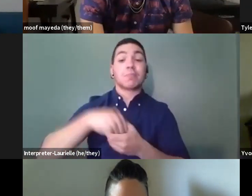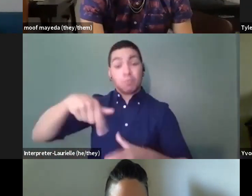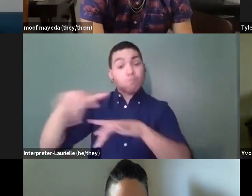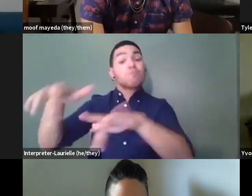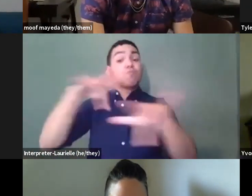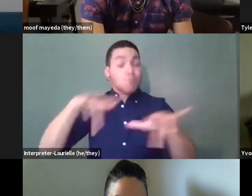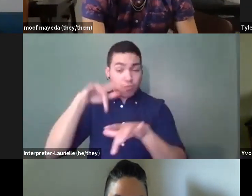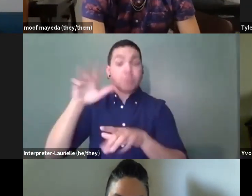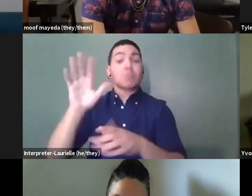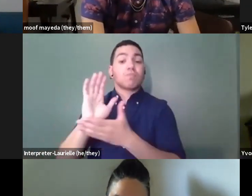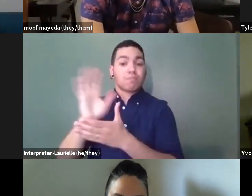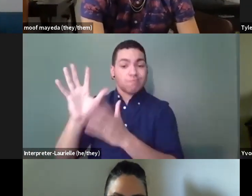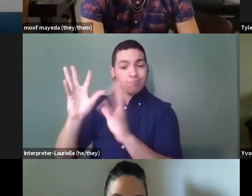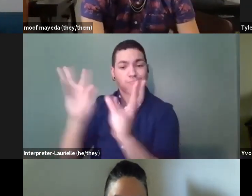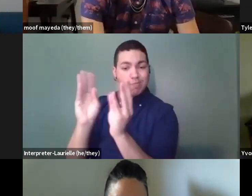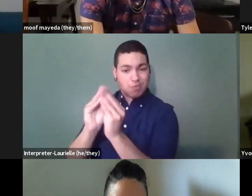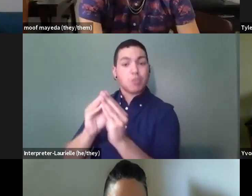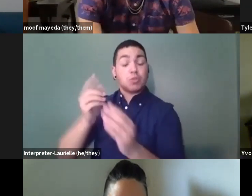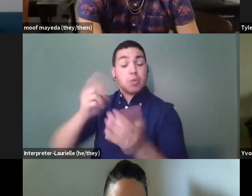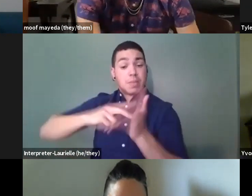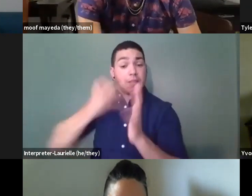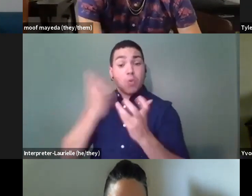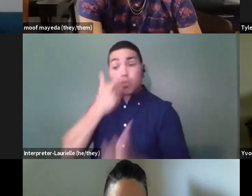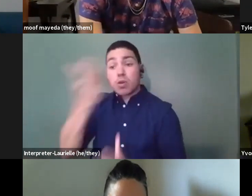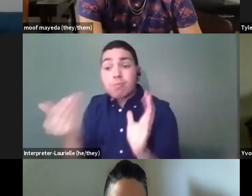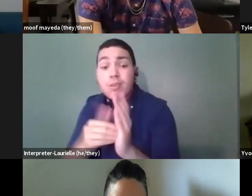Zarda who died in 2014 lived to see these important victories